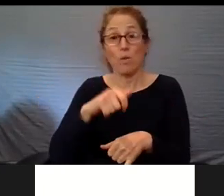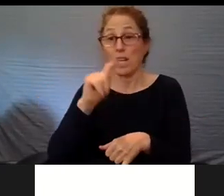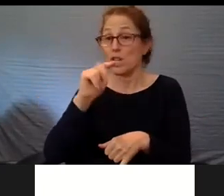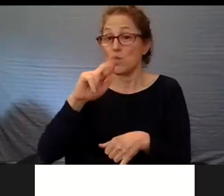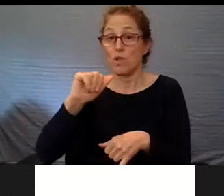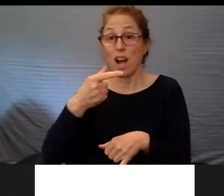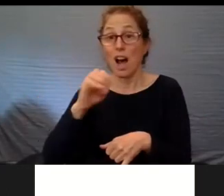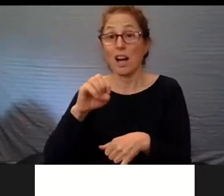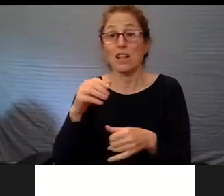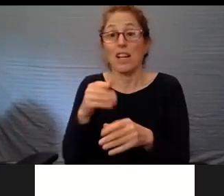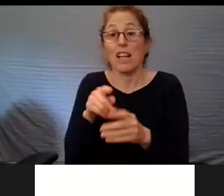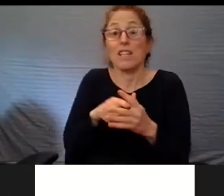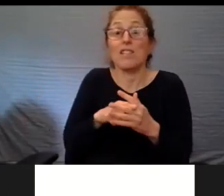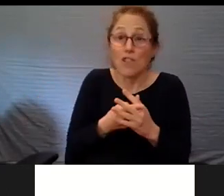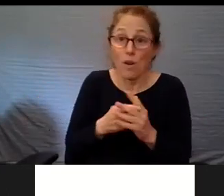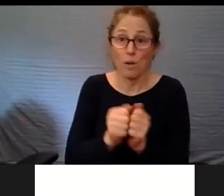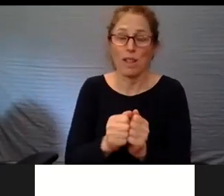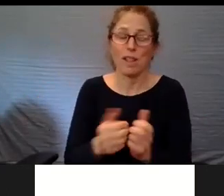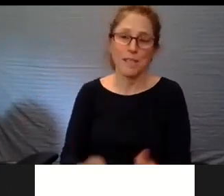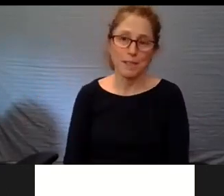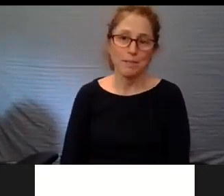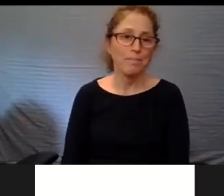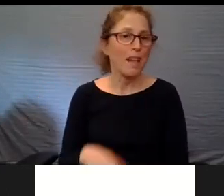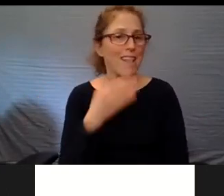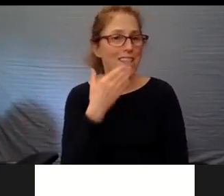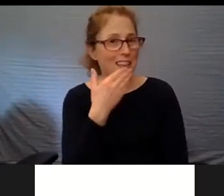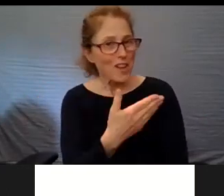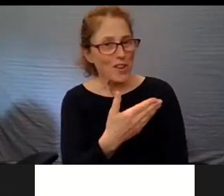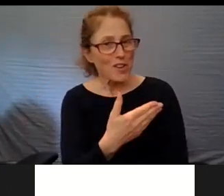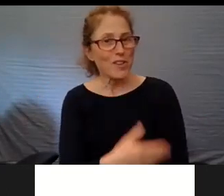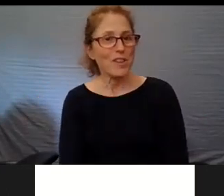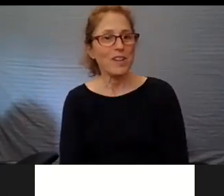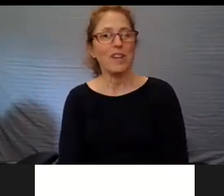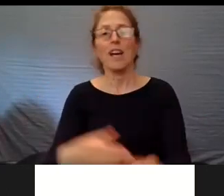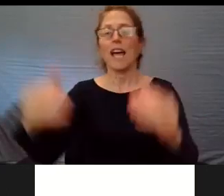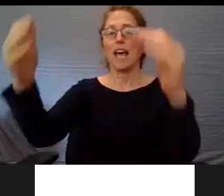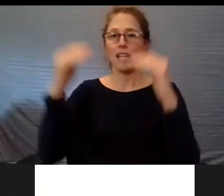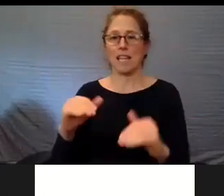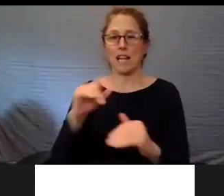Thank you so much for Perfect. The next question, you did mention this a little bit.